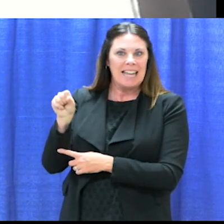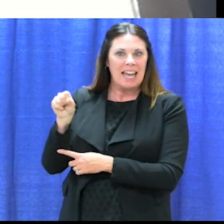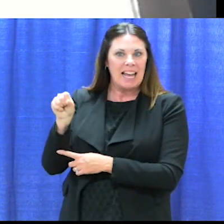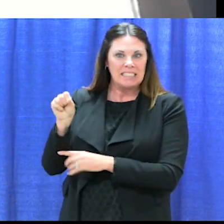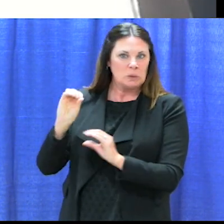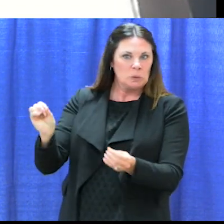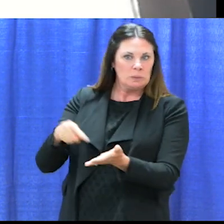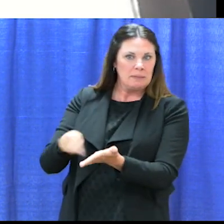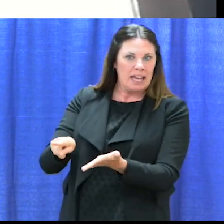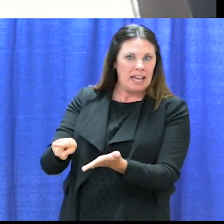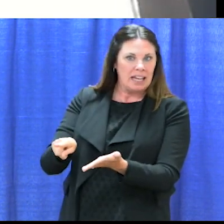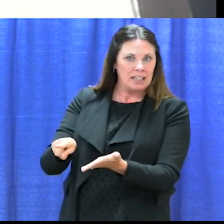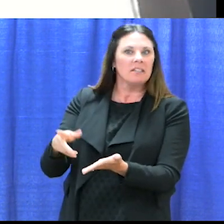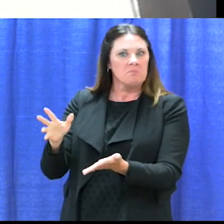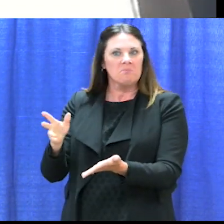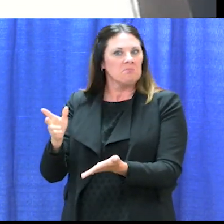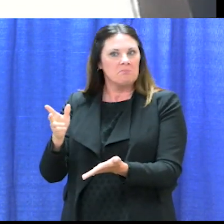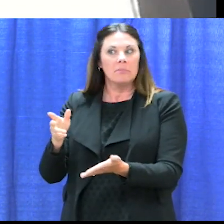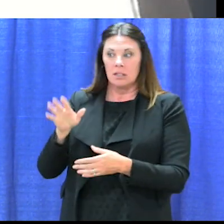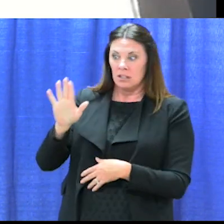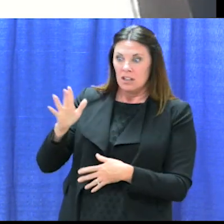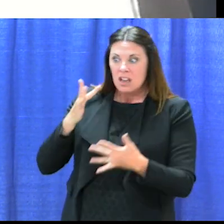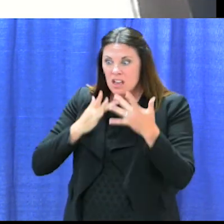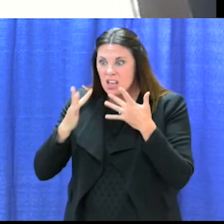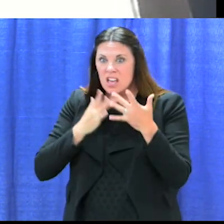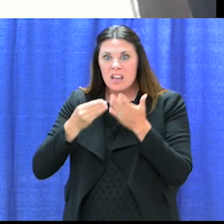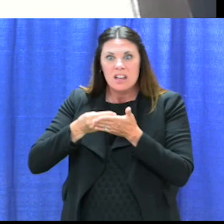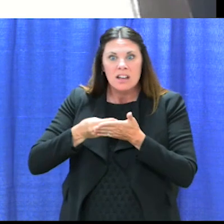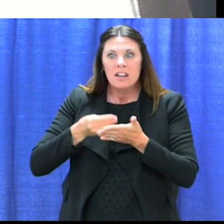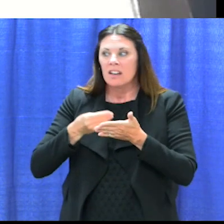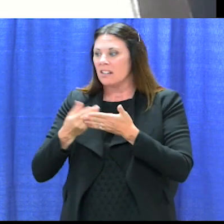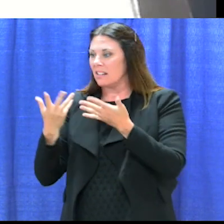So if you're having trouble your household is impacted by Covid you know you can give